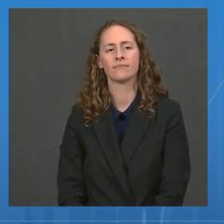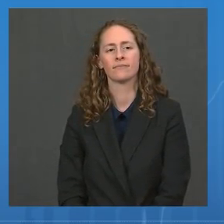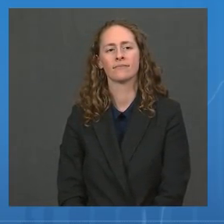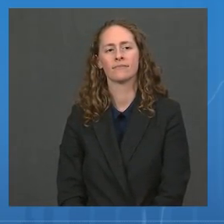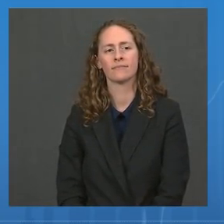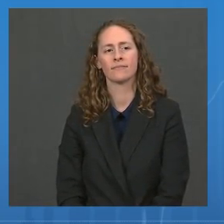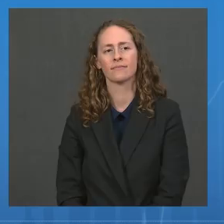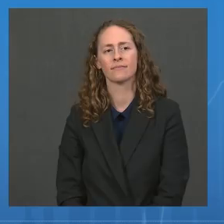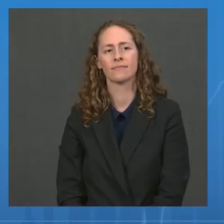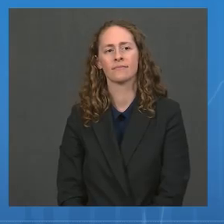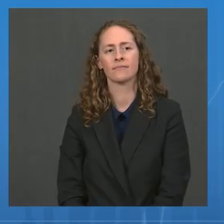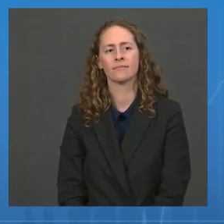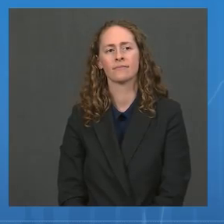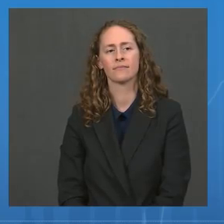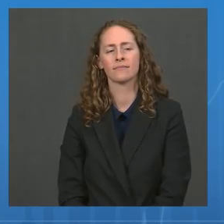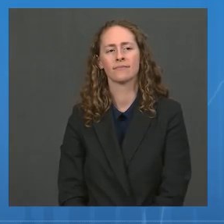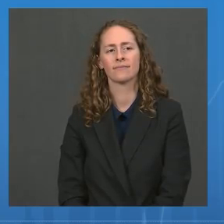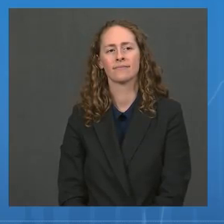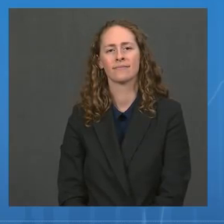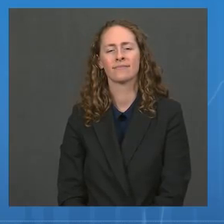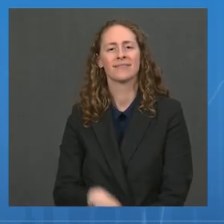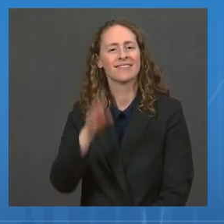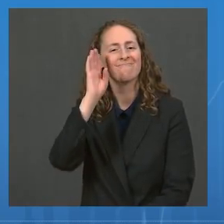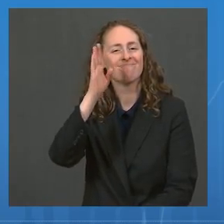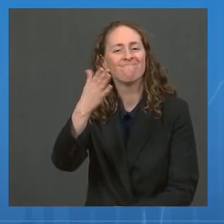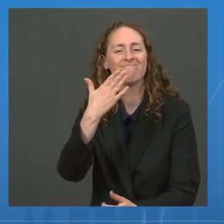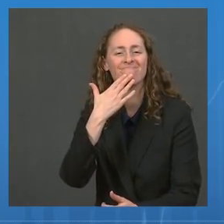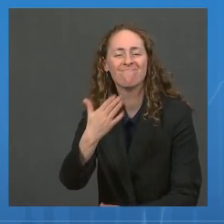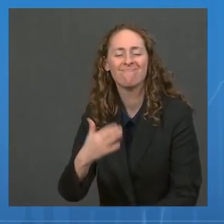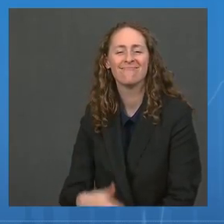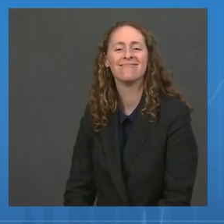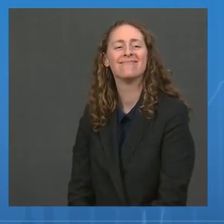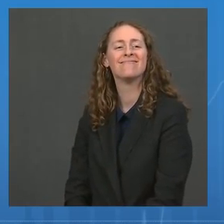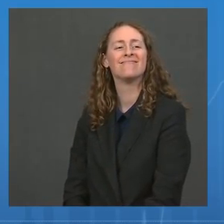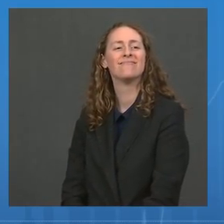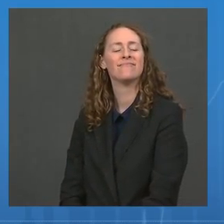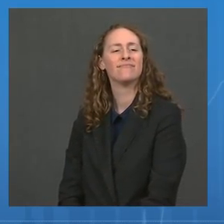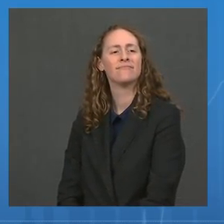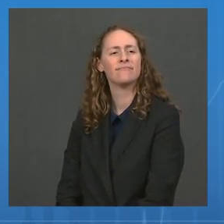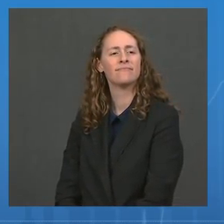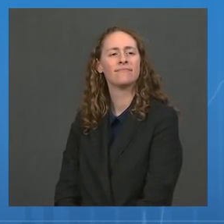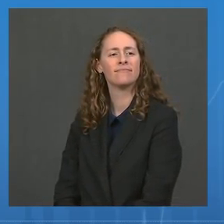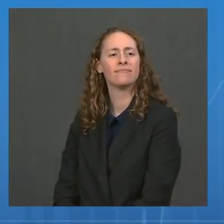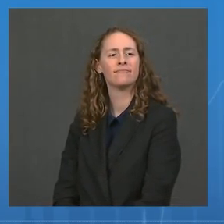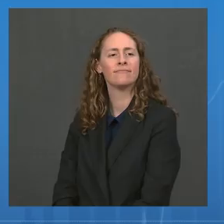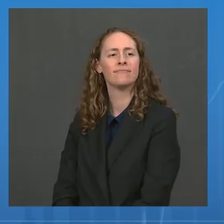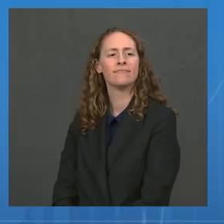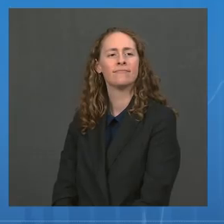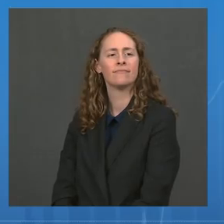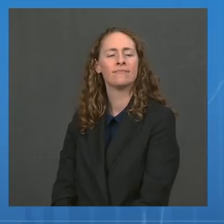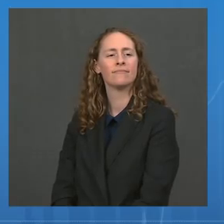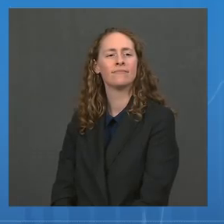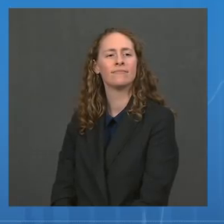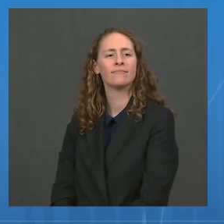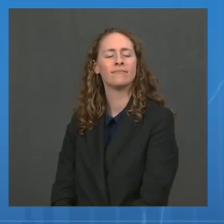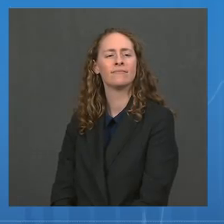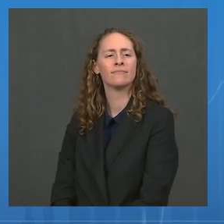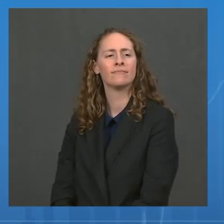The Press: Hi. Thanks. Just how do you sort of avoid this confusion of people